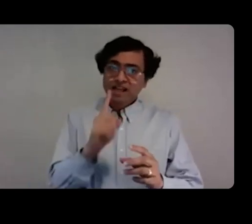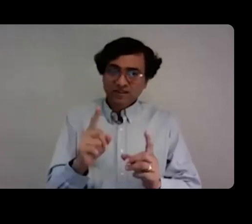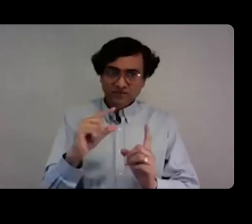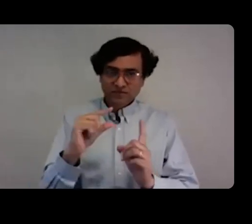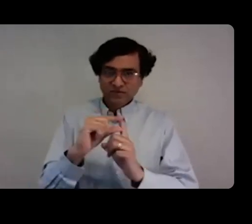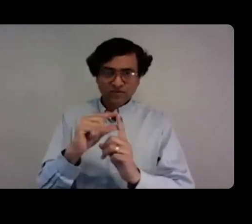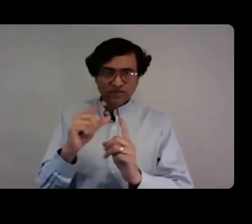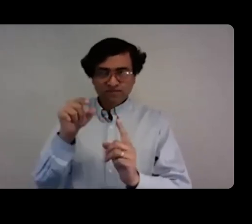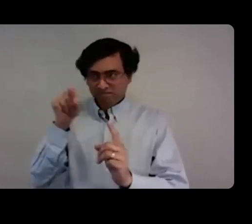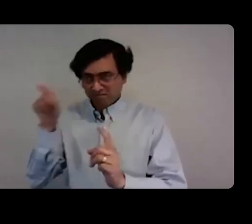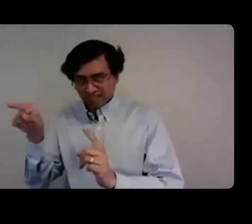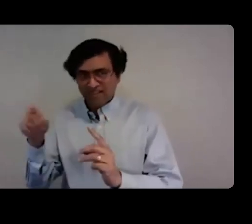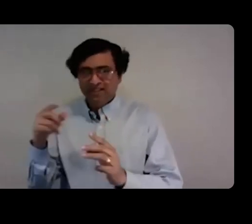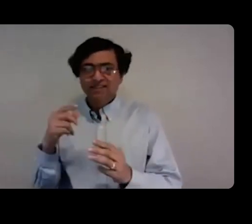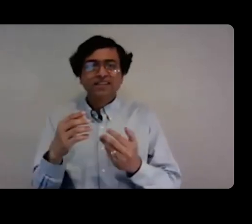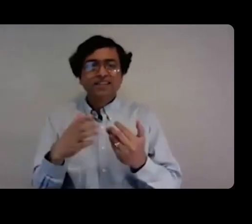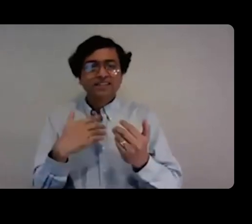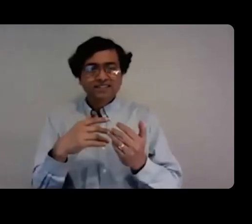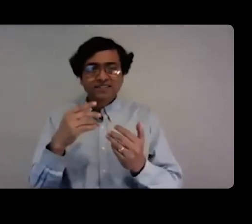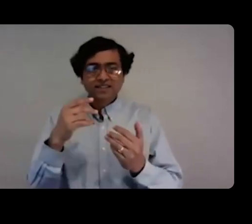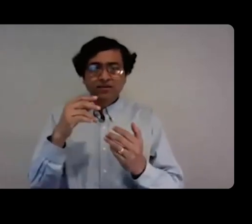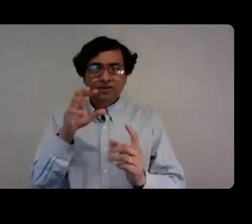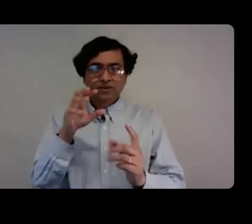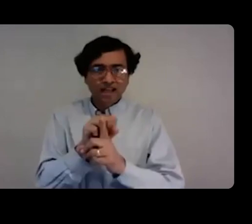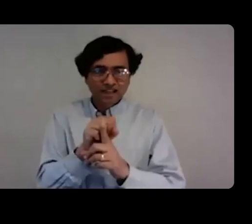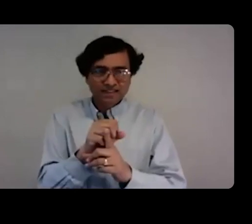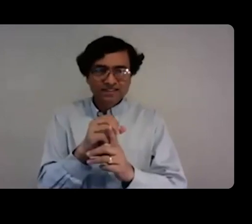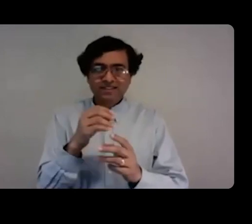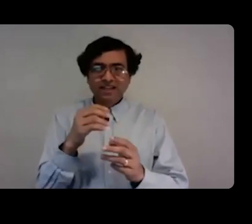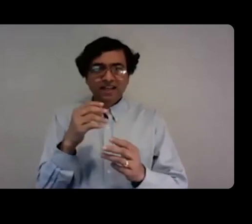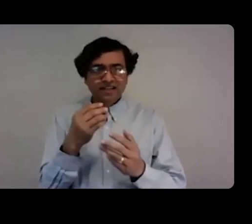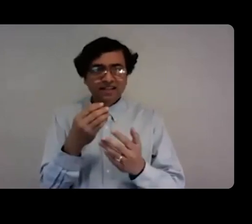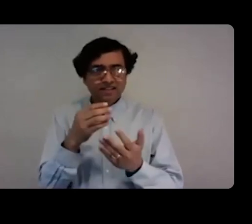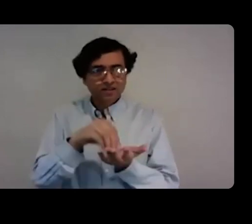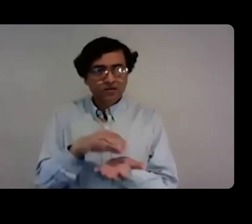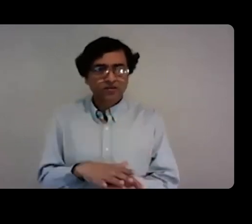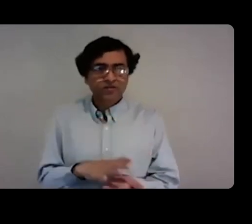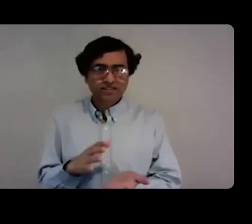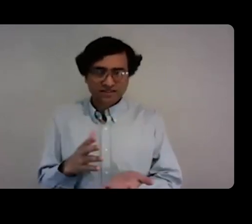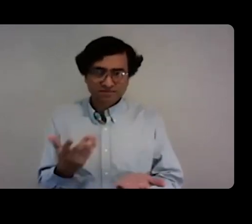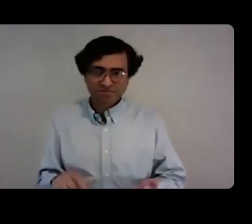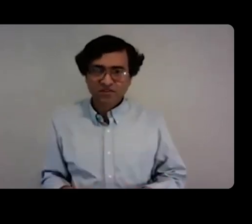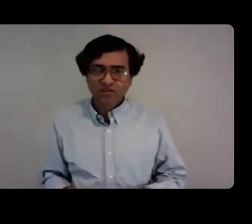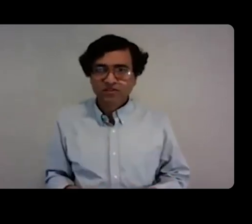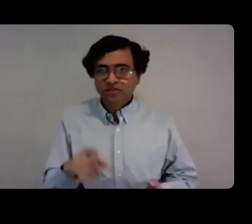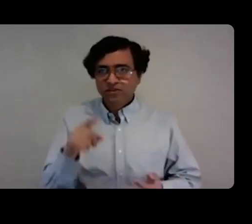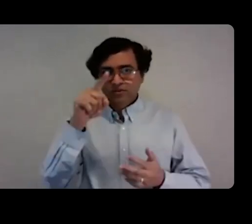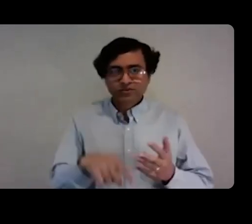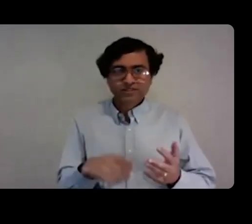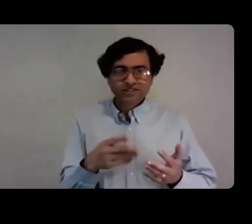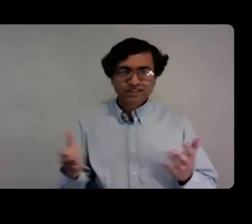on the board and it's much less cognitively exhausting for the deaf student. It makes it easier for them to capture the information and make